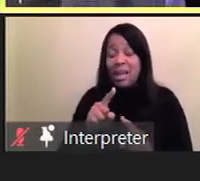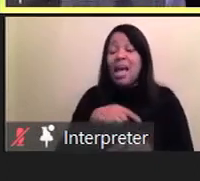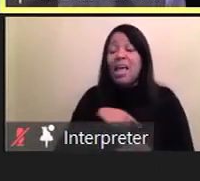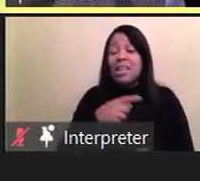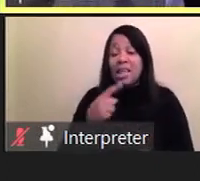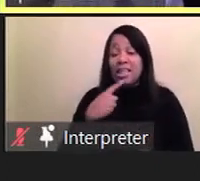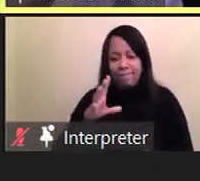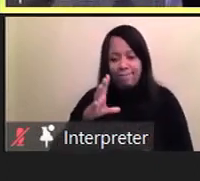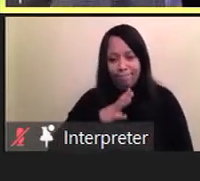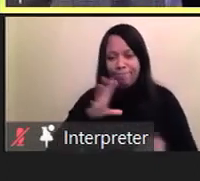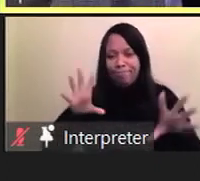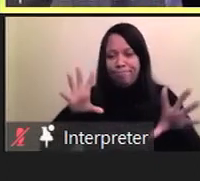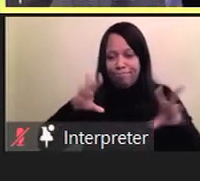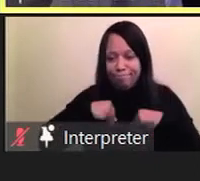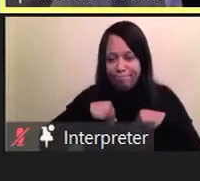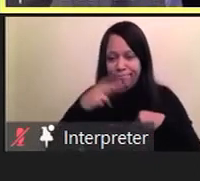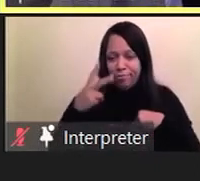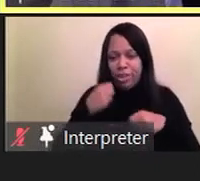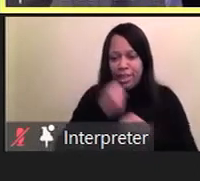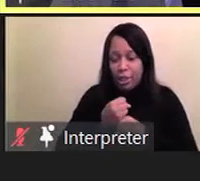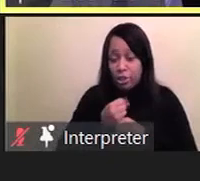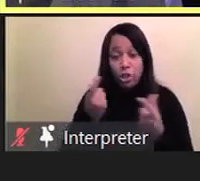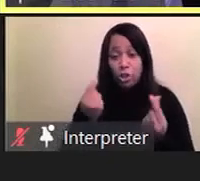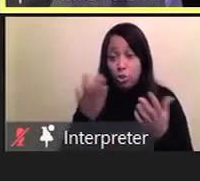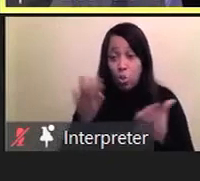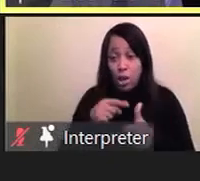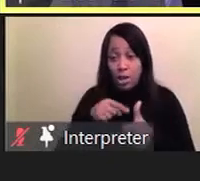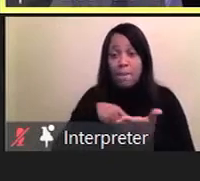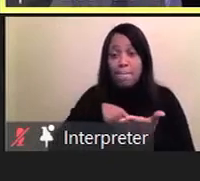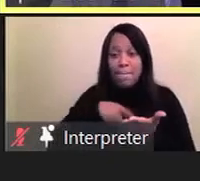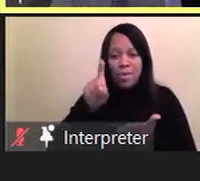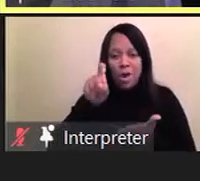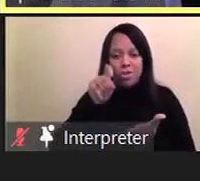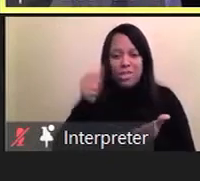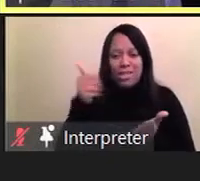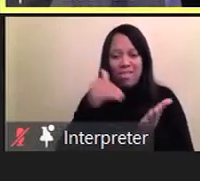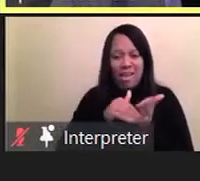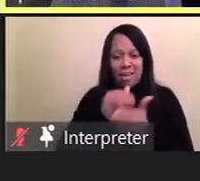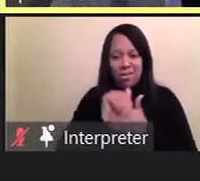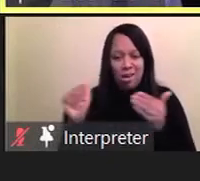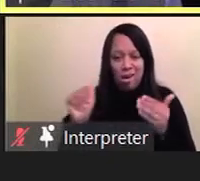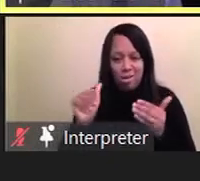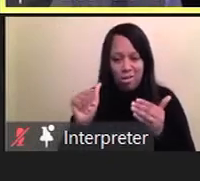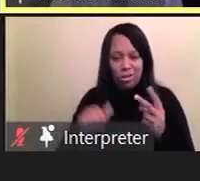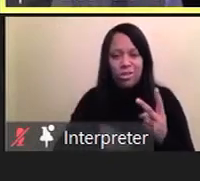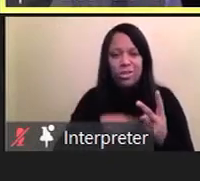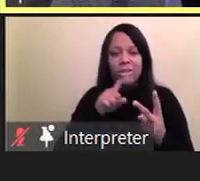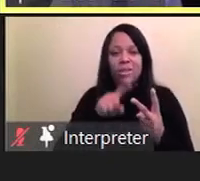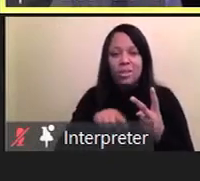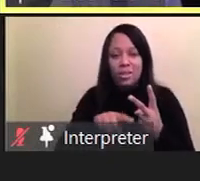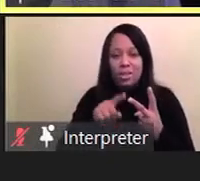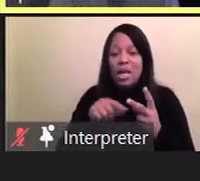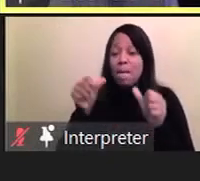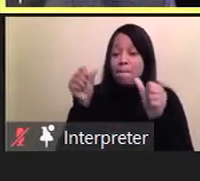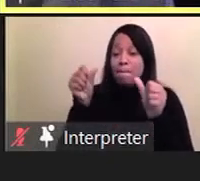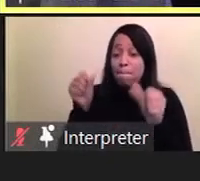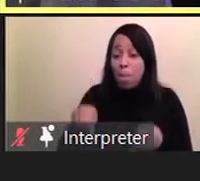They paid $110,000 in total monetary relief. They agreed to post a public notice about the settlement,